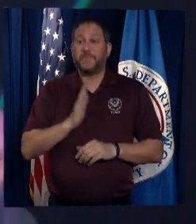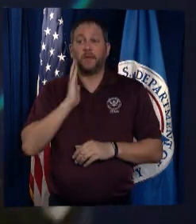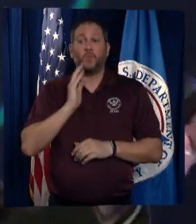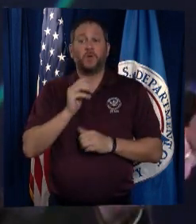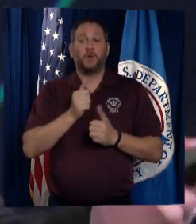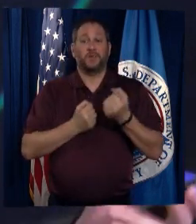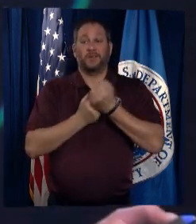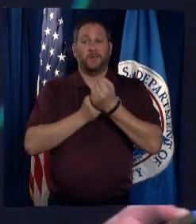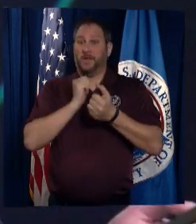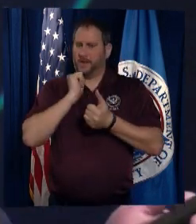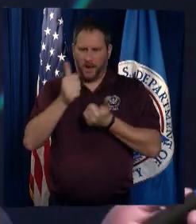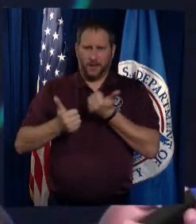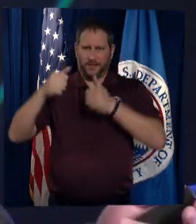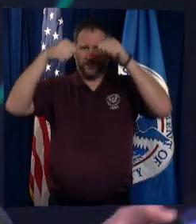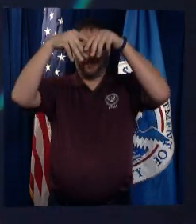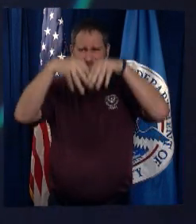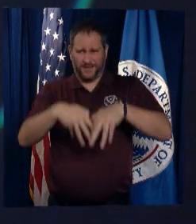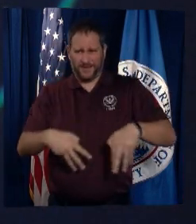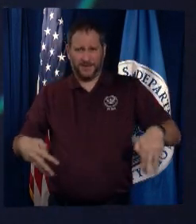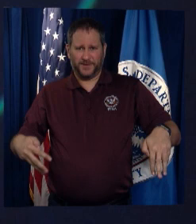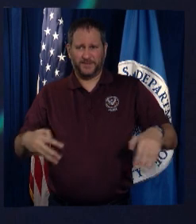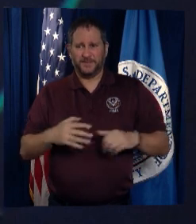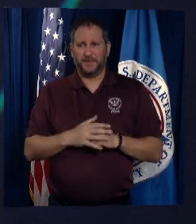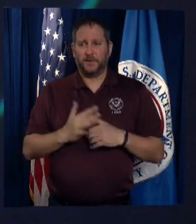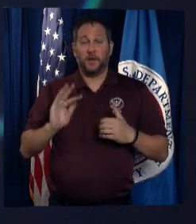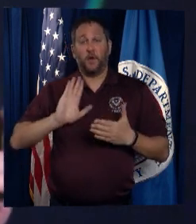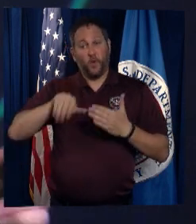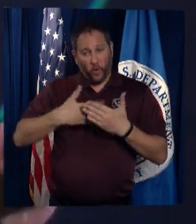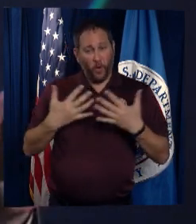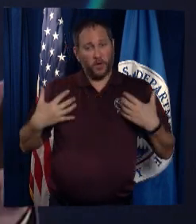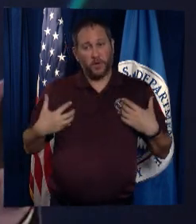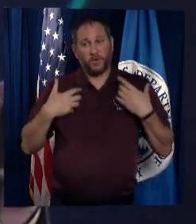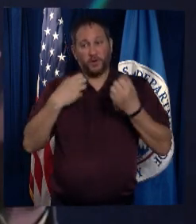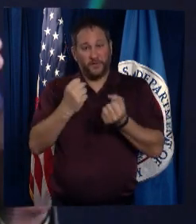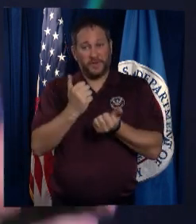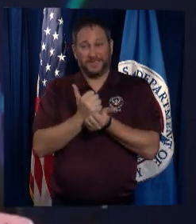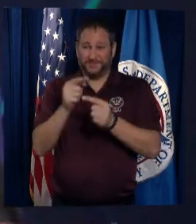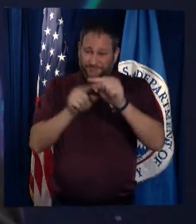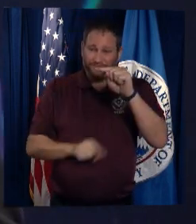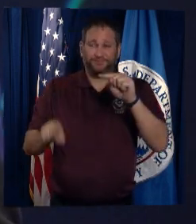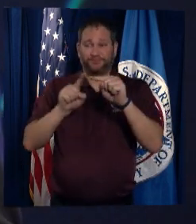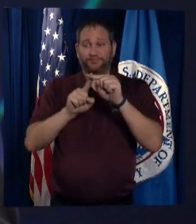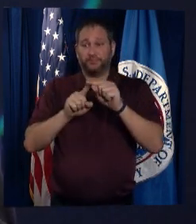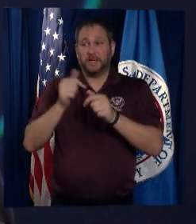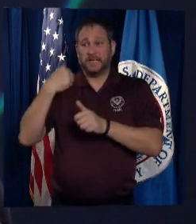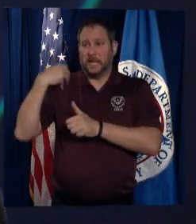the response phase. The word disaster originates from the Latin "dis" and "astro",